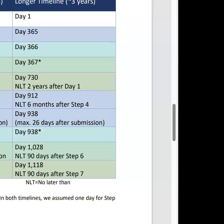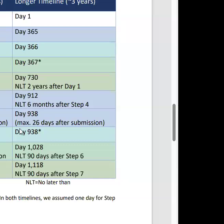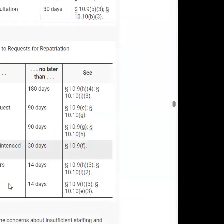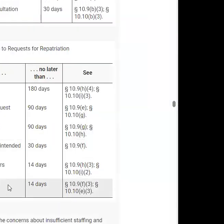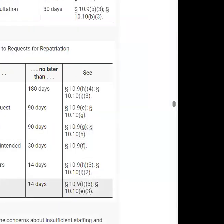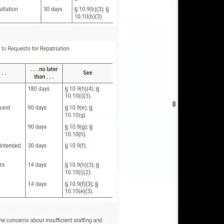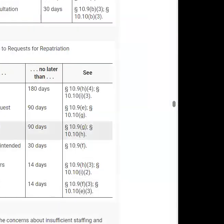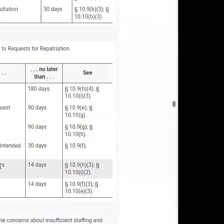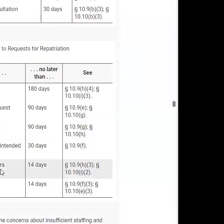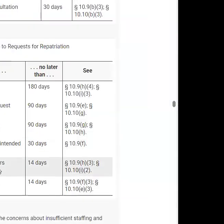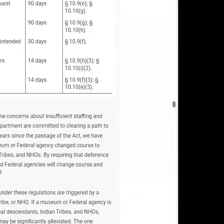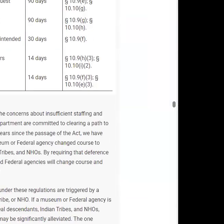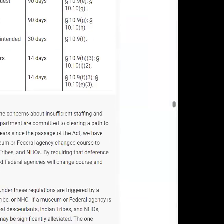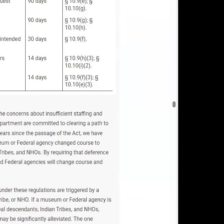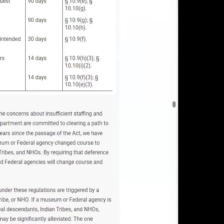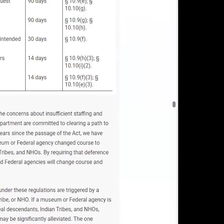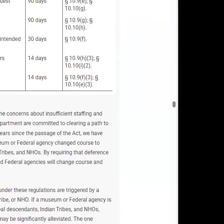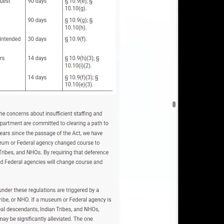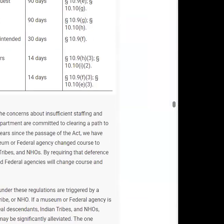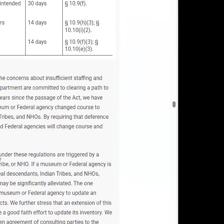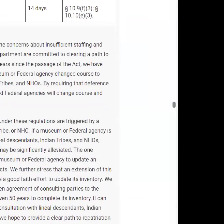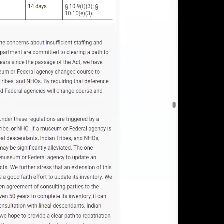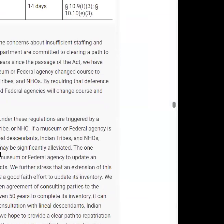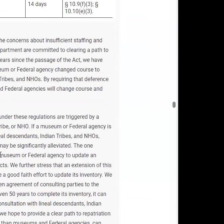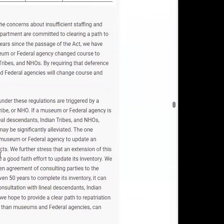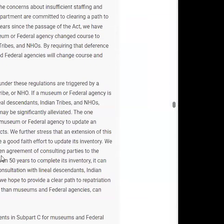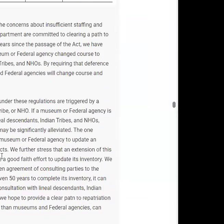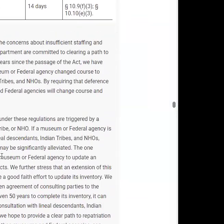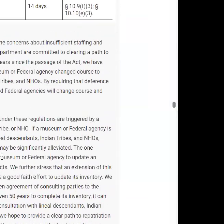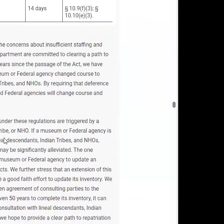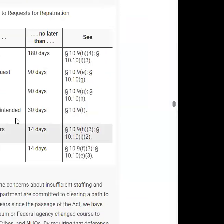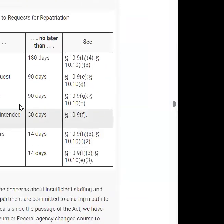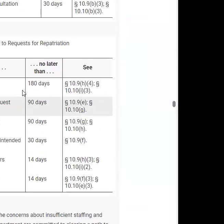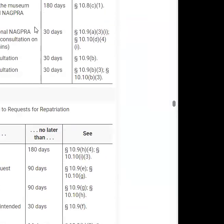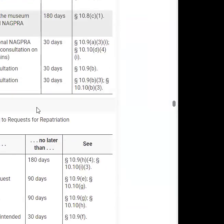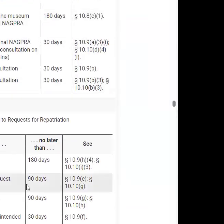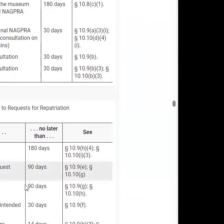this time and I'm going to jump back to the final regulations. Just below the two tables